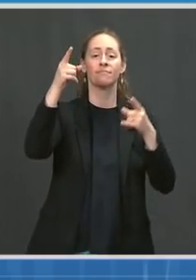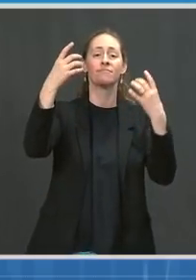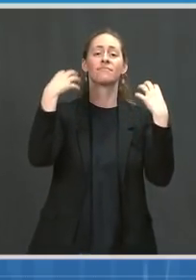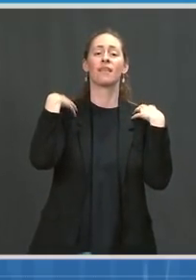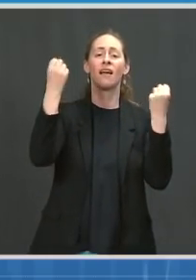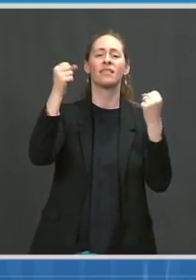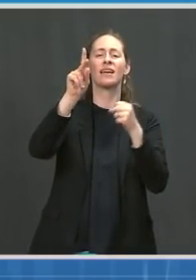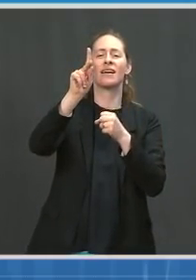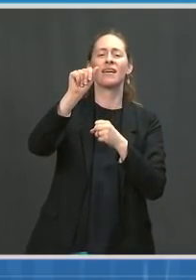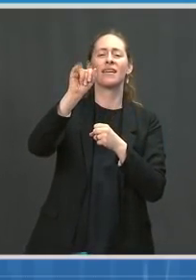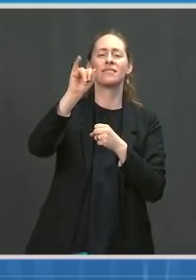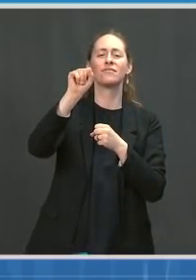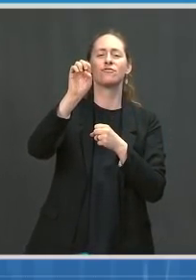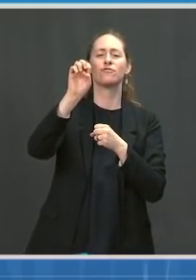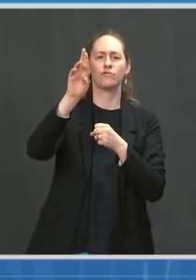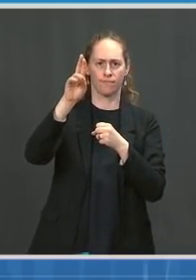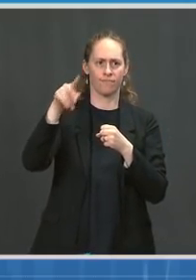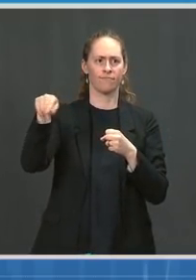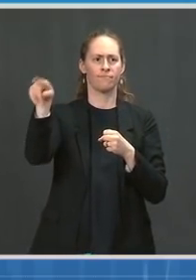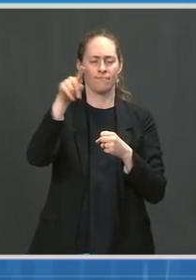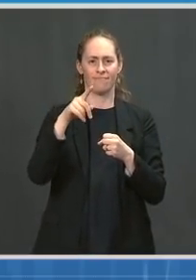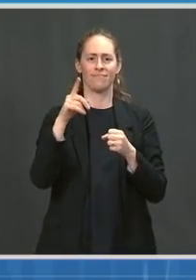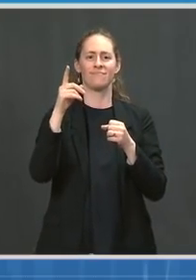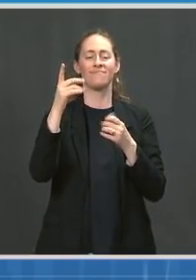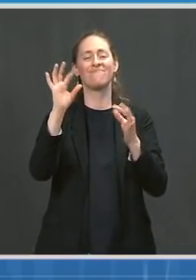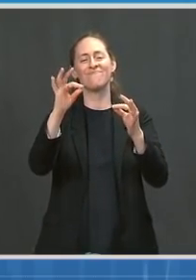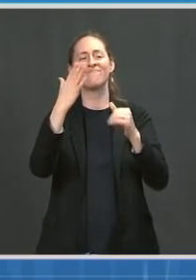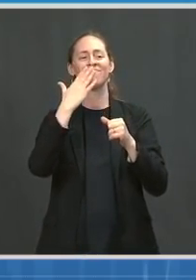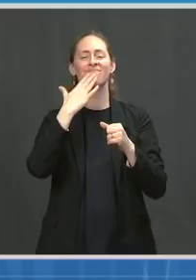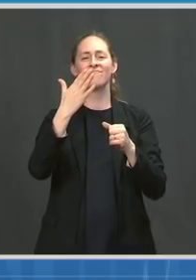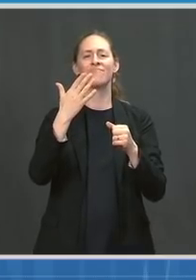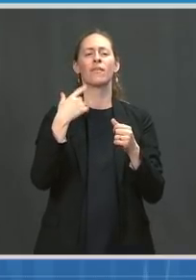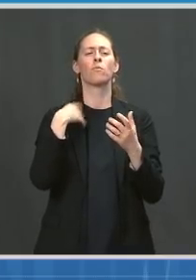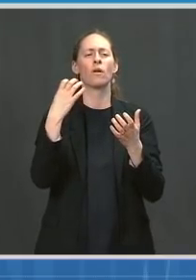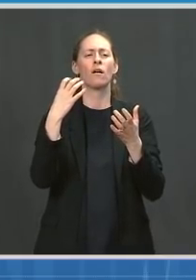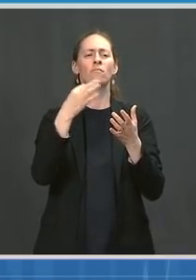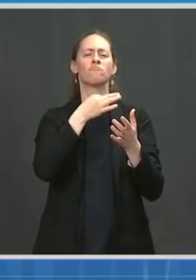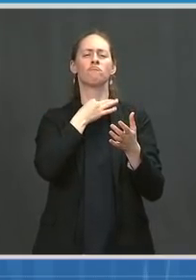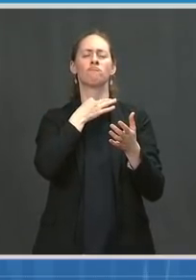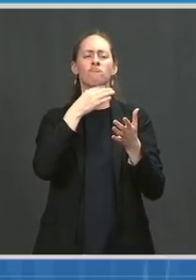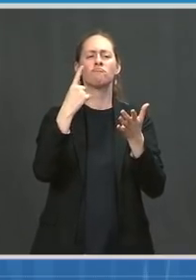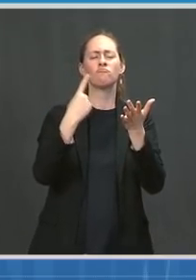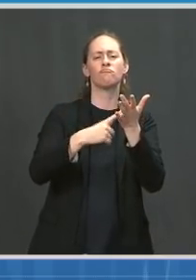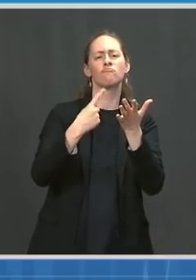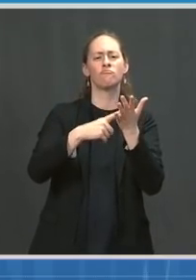The Press: Hi, thanks for taking my question. My question is about vaccine passports.